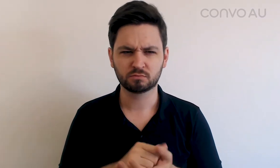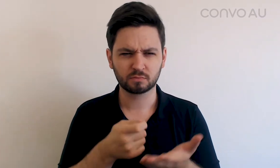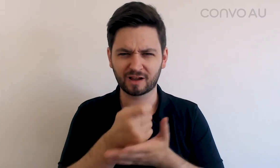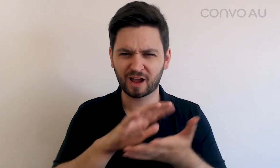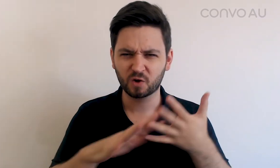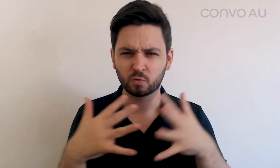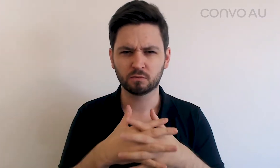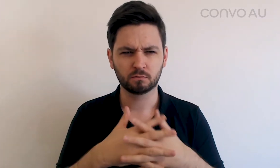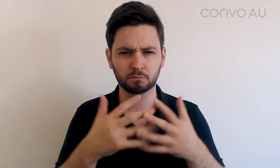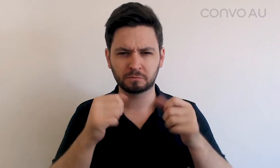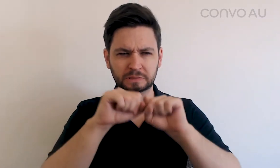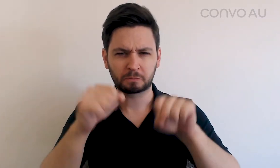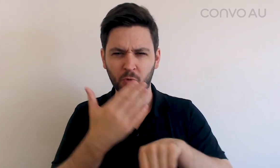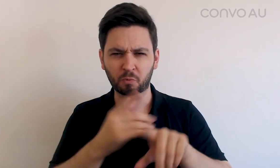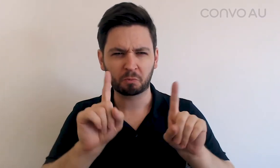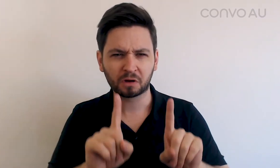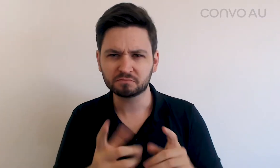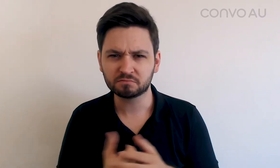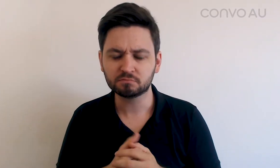how to pay for the service, how the service works.